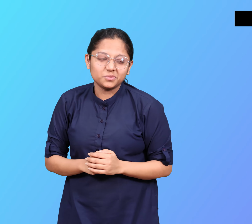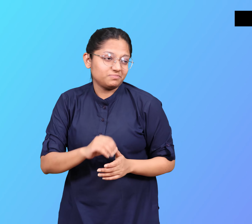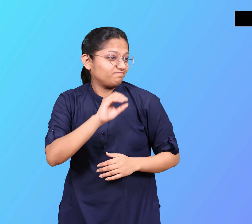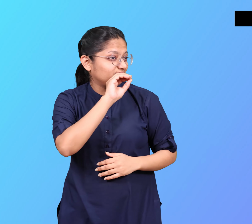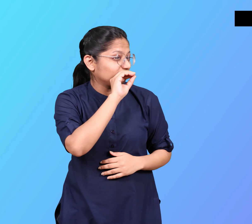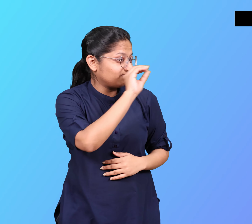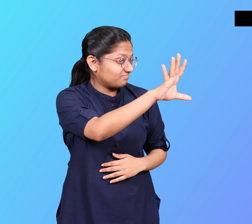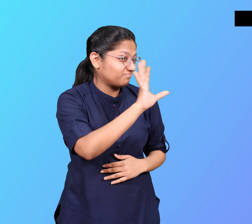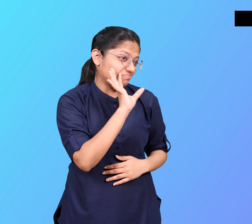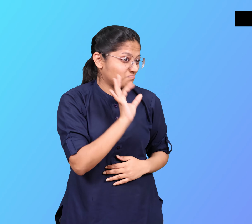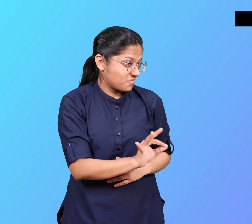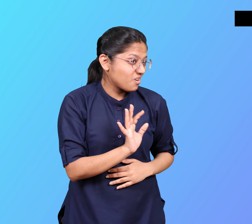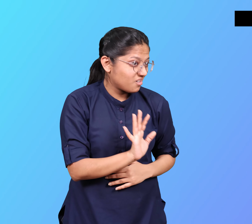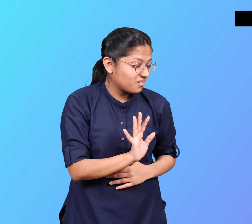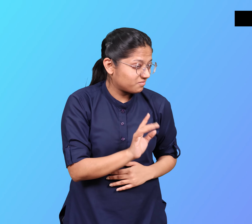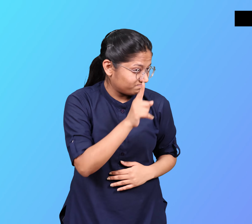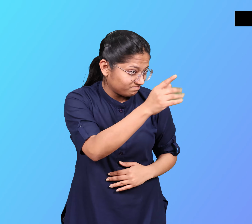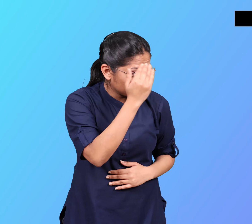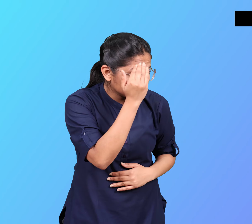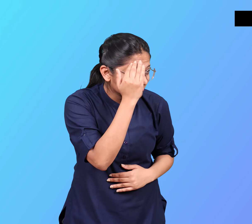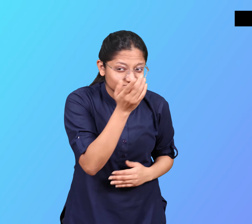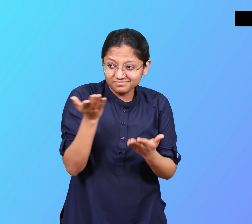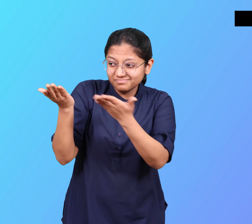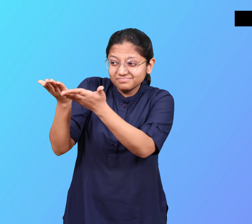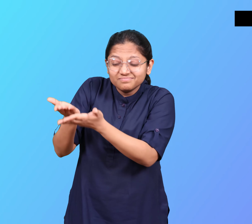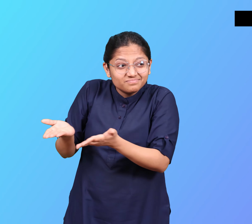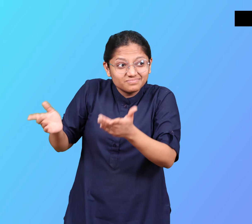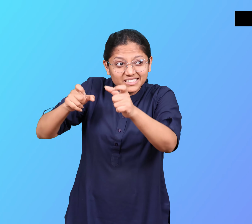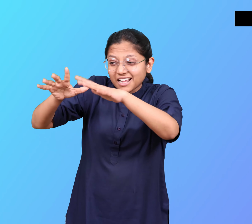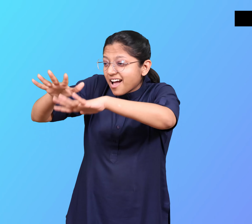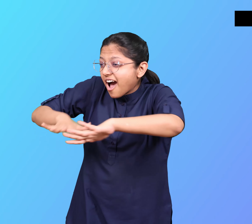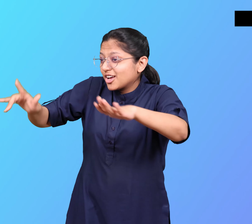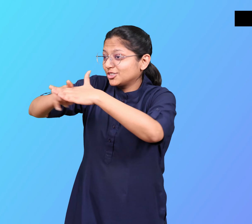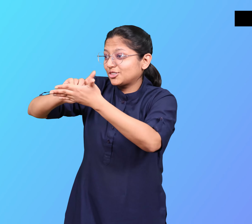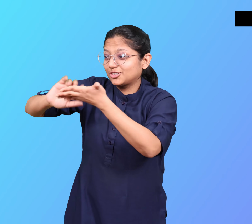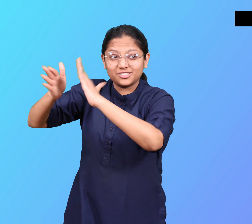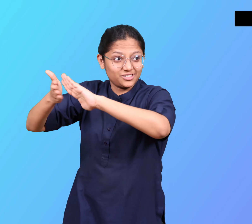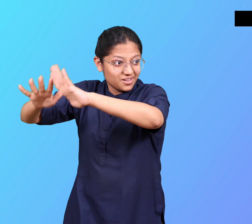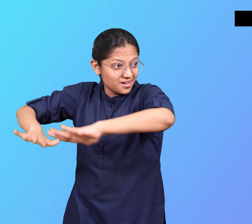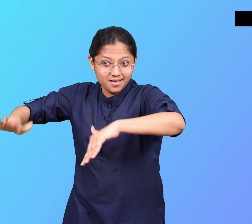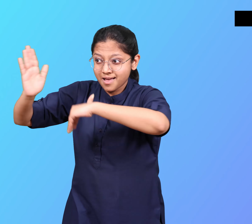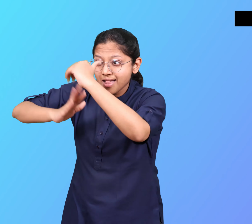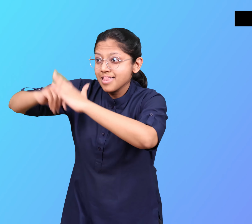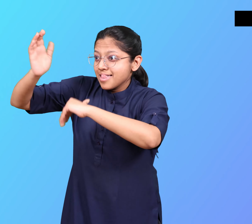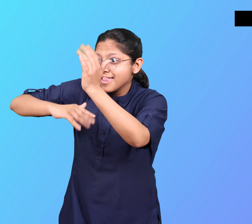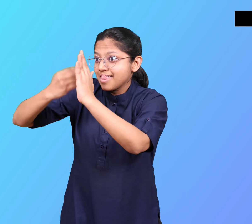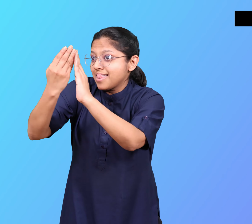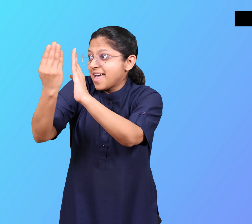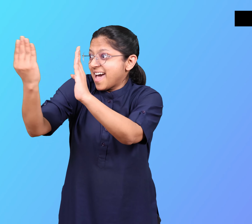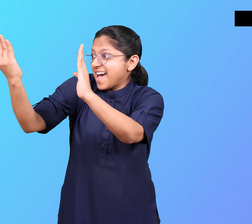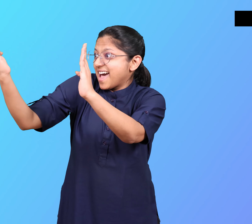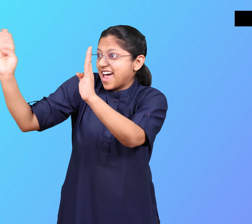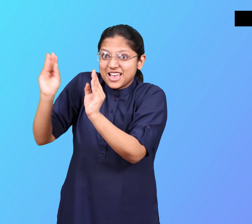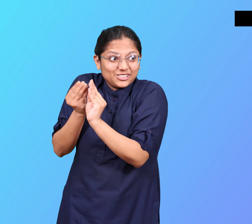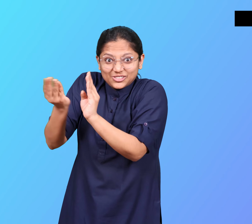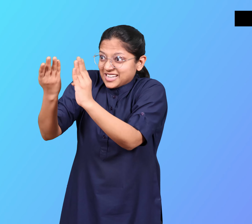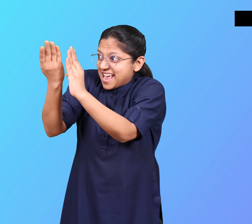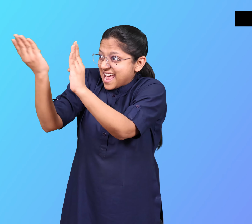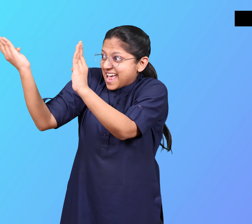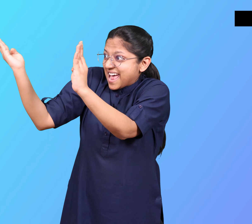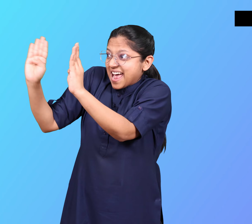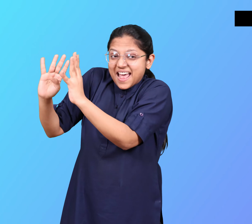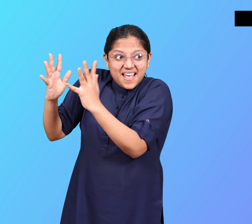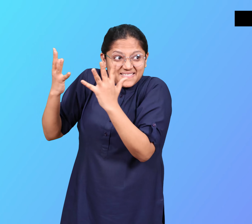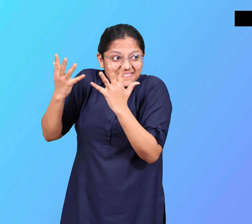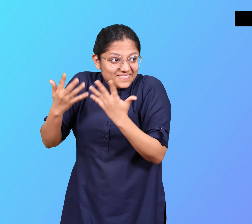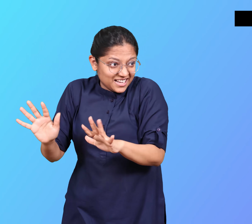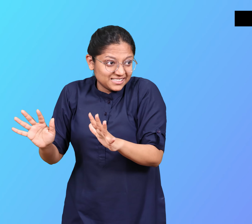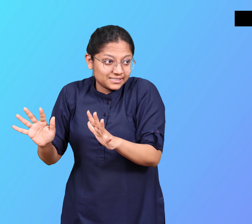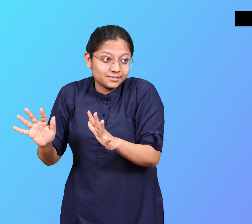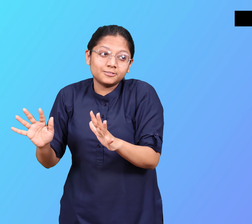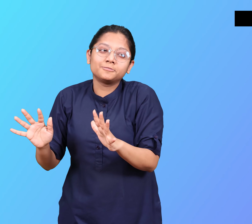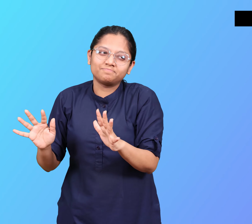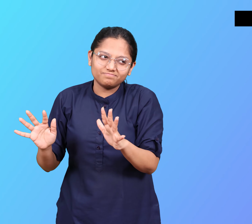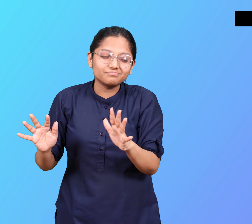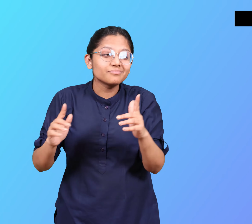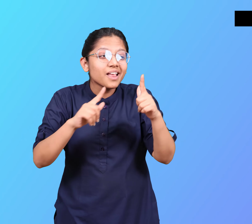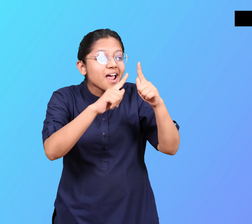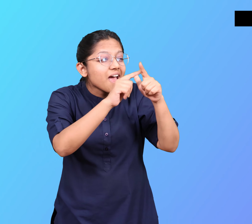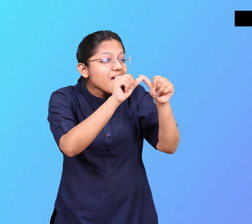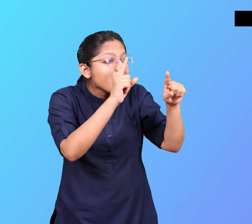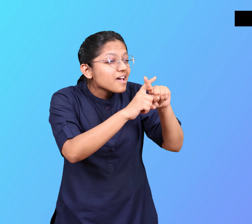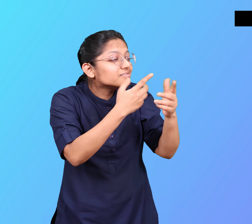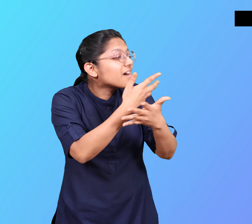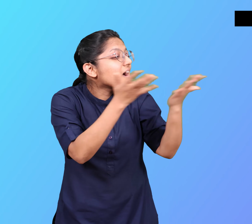Also, King Artaxerxes, you should know that if Jerusalem and its walls are rebuilt, the people of Jerusalem will stop paying their taxes.